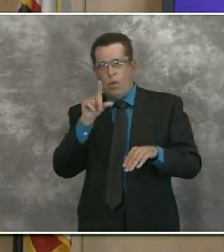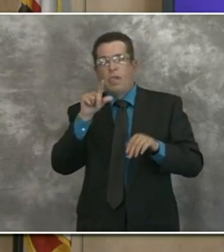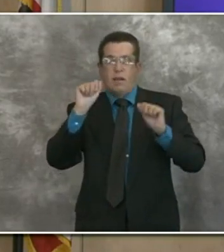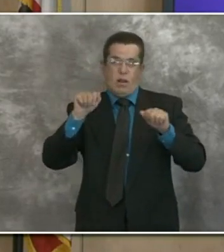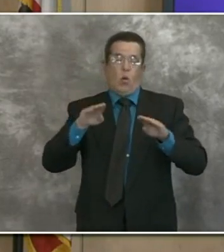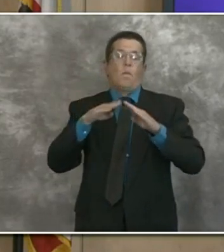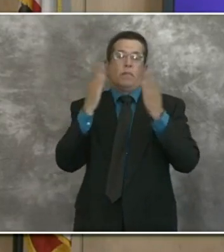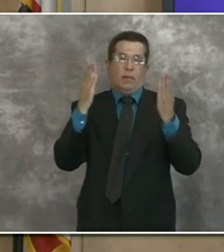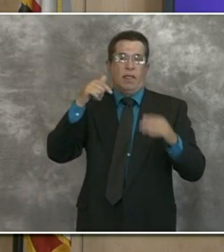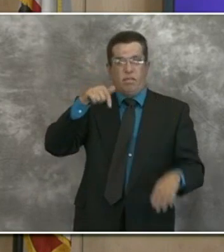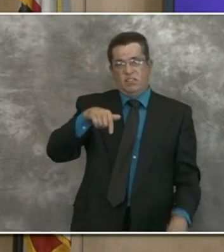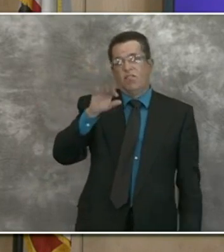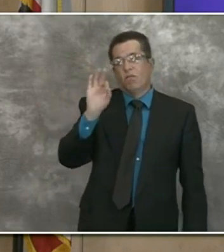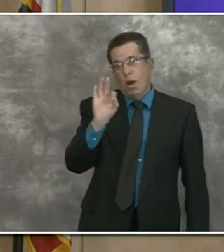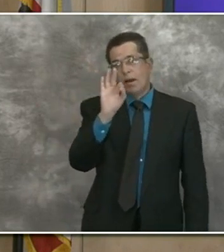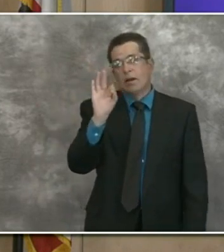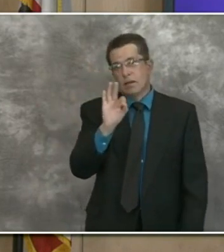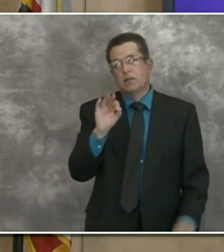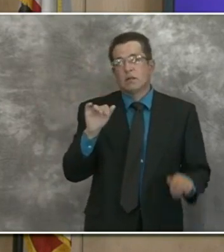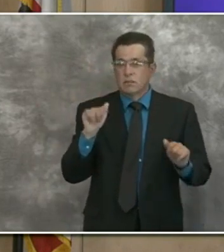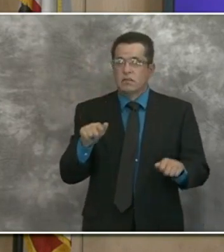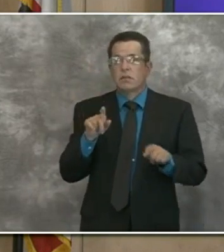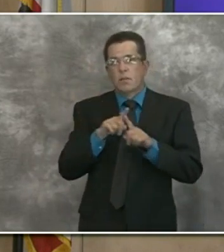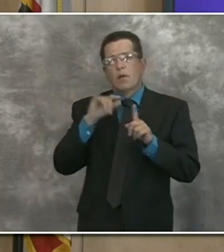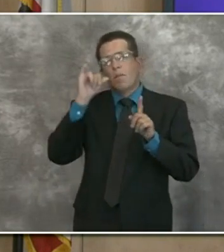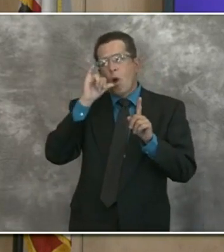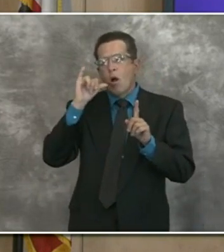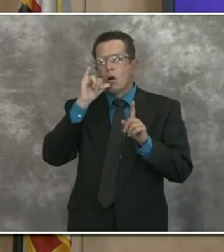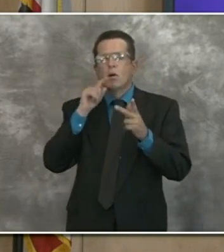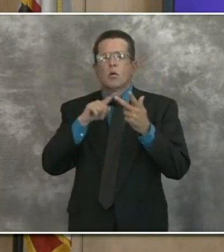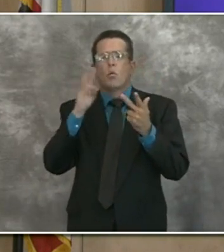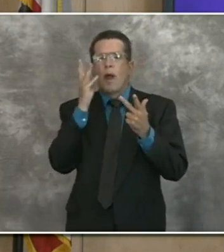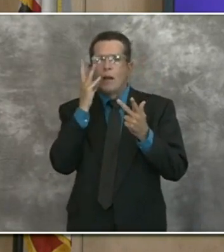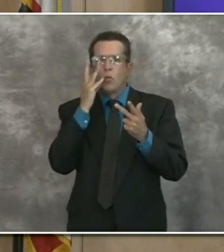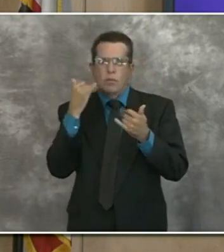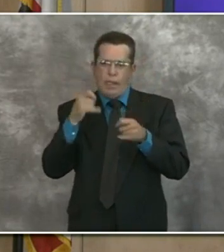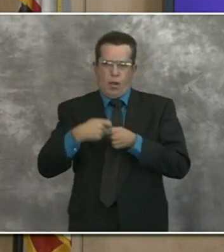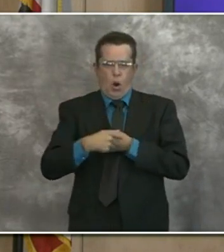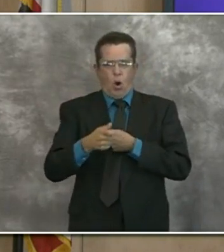THEY RELATED TO FITNESS FACILITIES CONDOS. H OW A'S OR COMMUNITY POOLS. THOSE ARE